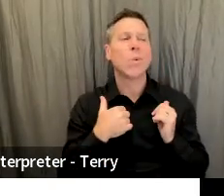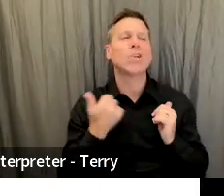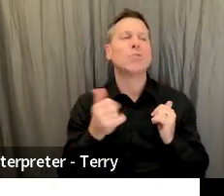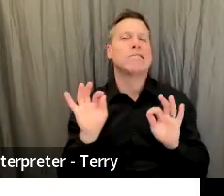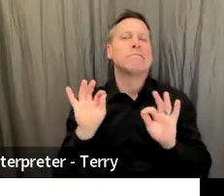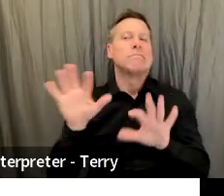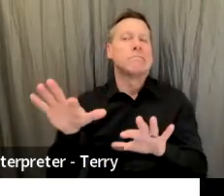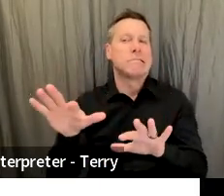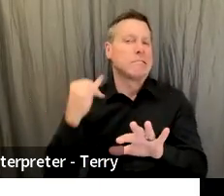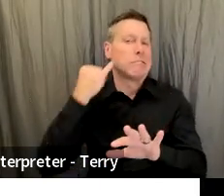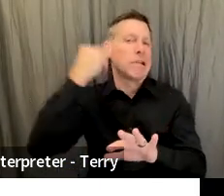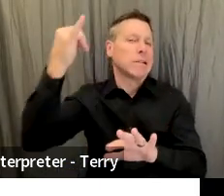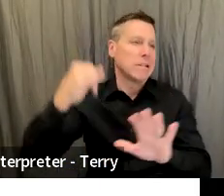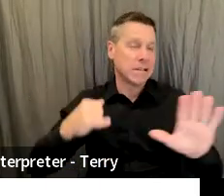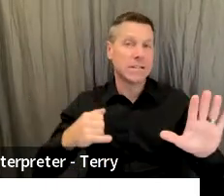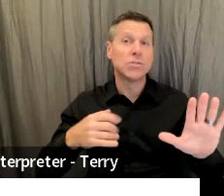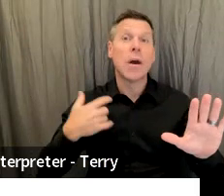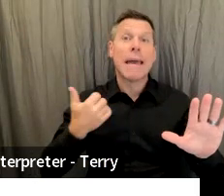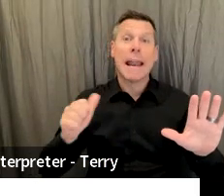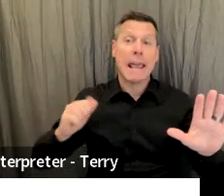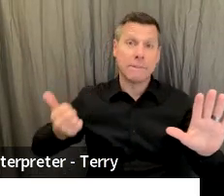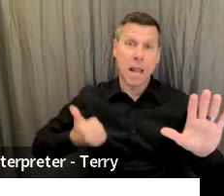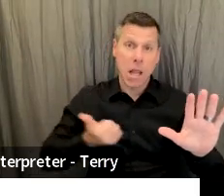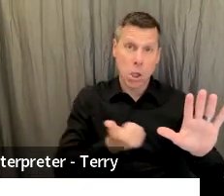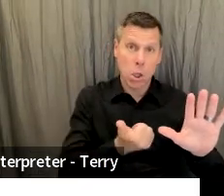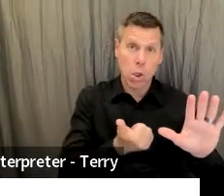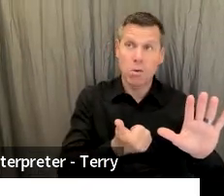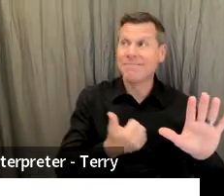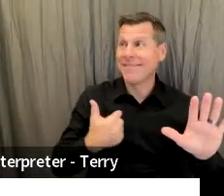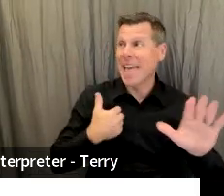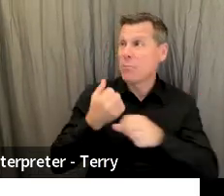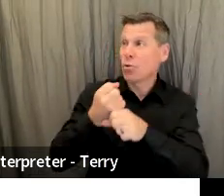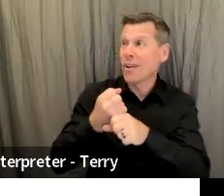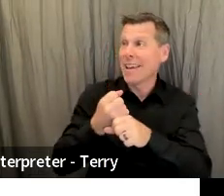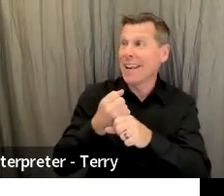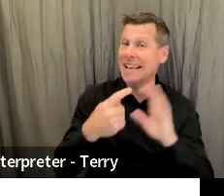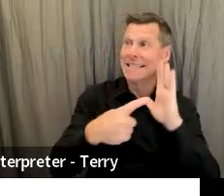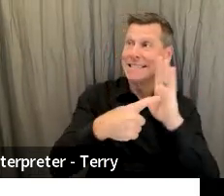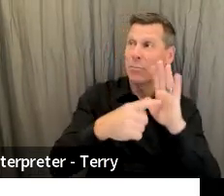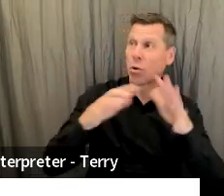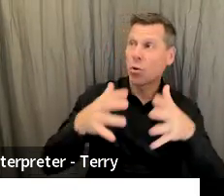And so anyone that follows us, you can say like, you know, I'm creating a sample course from my department, like the English department